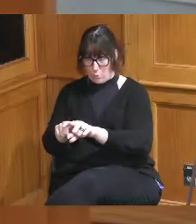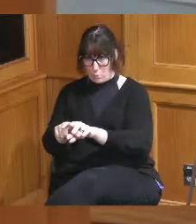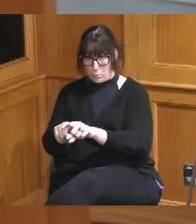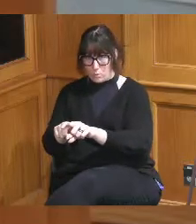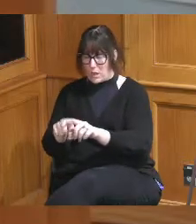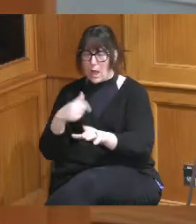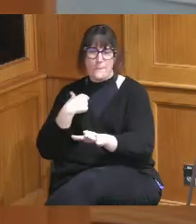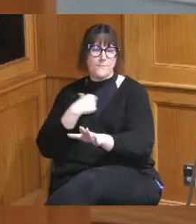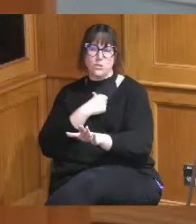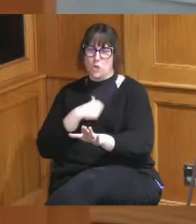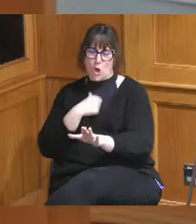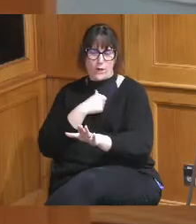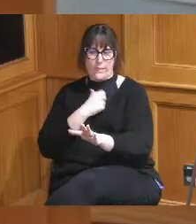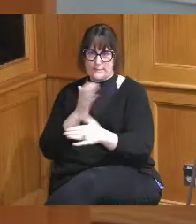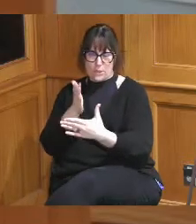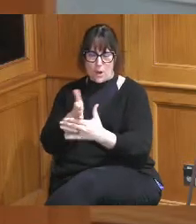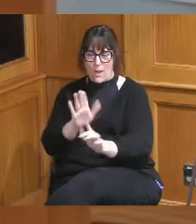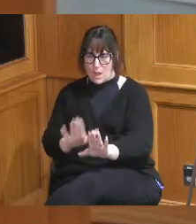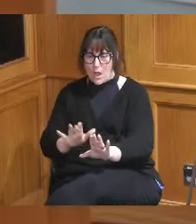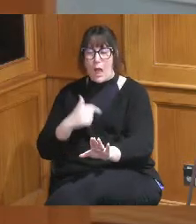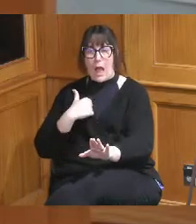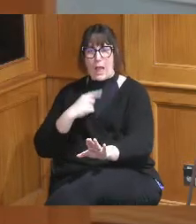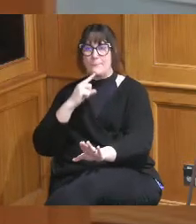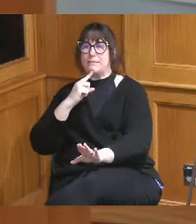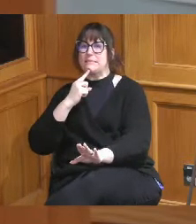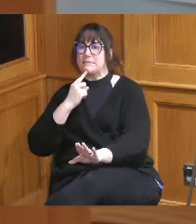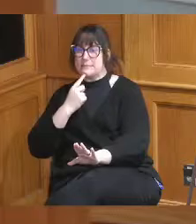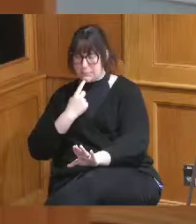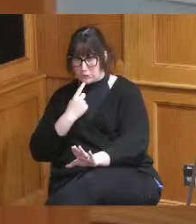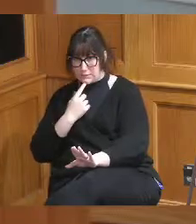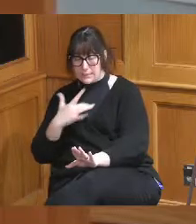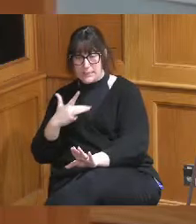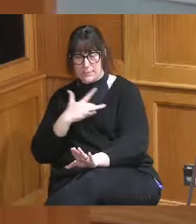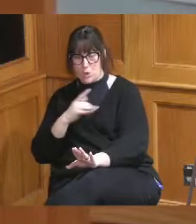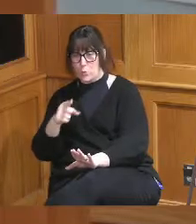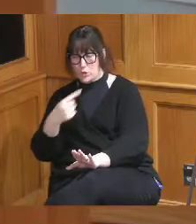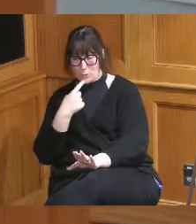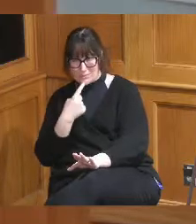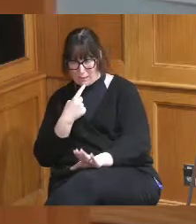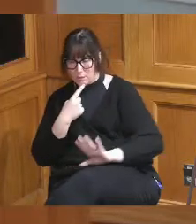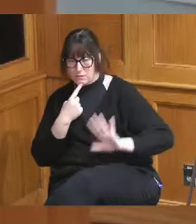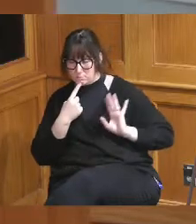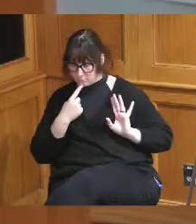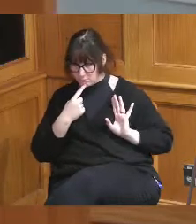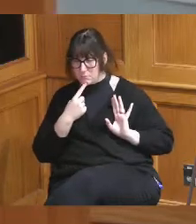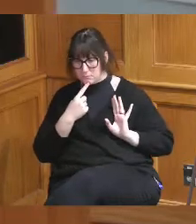me r I take very seriously truly very seriously what you were saying as well as with regards to